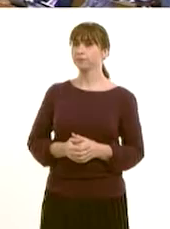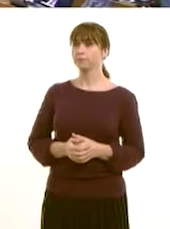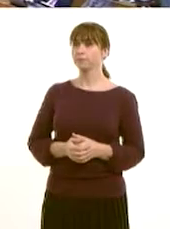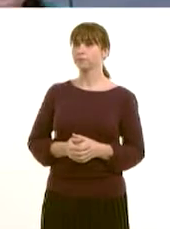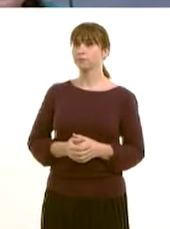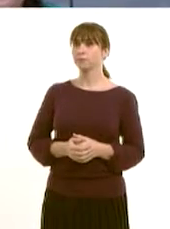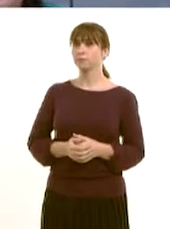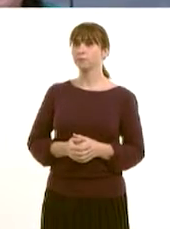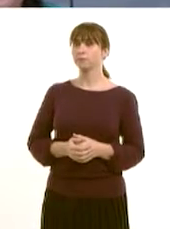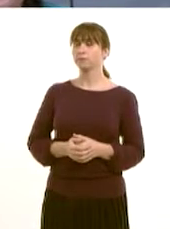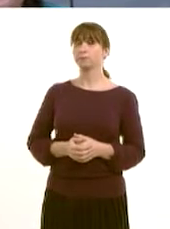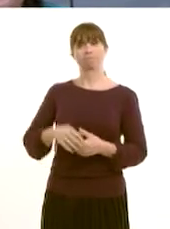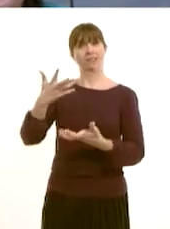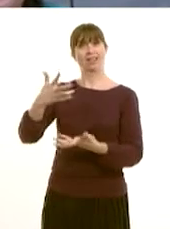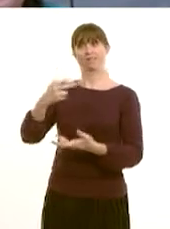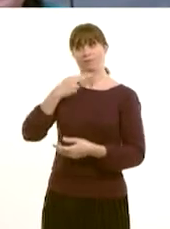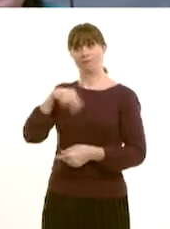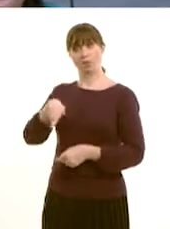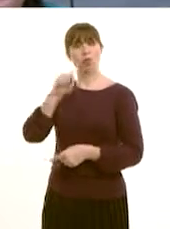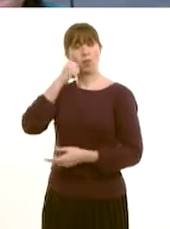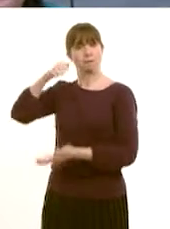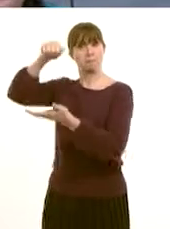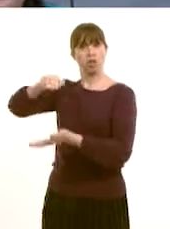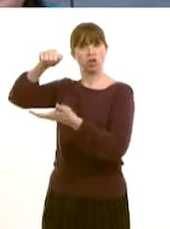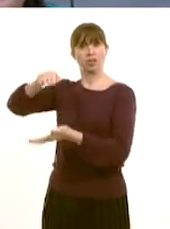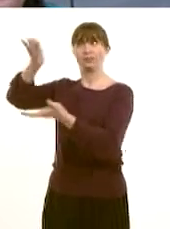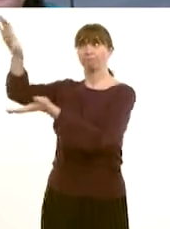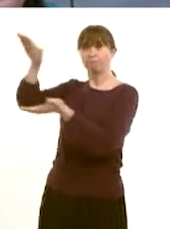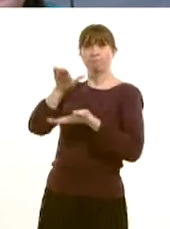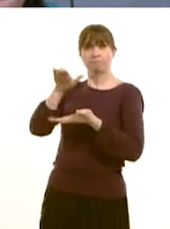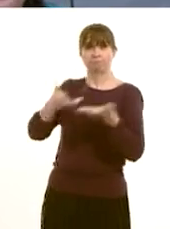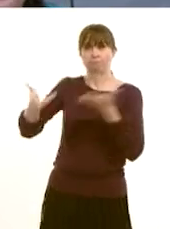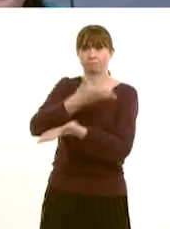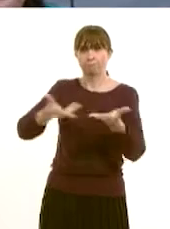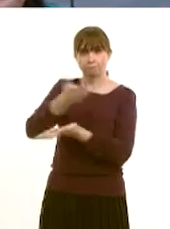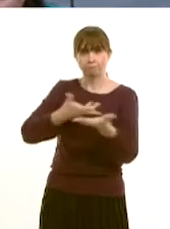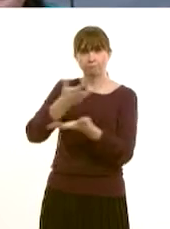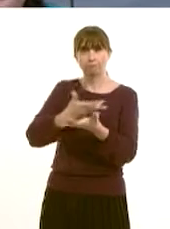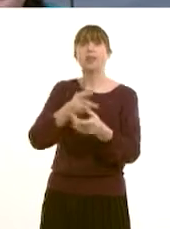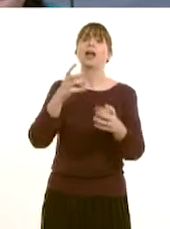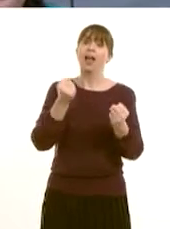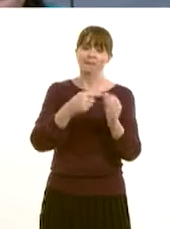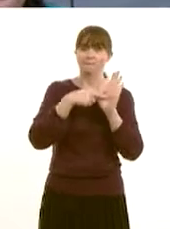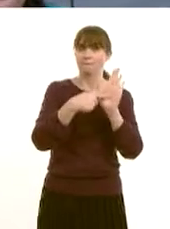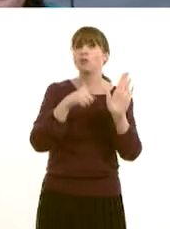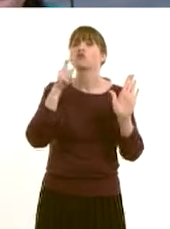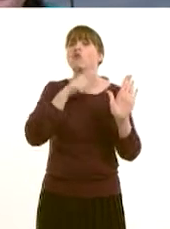Davies: Thank you very much, Presiding Officer. First Minister, the budget is laid for debate this afternoon and, flowing from that budget, the draft local government settlement has been laid also for consideration.